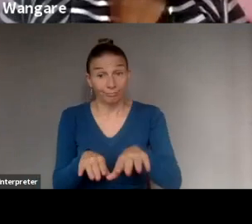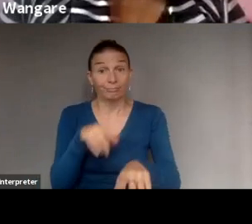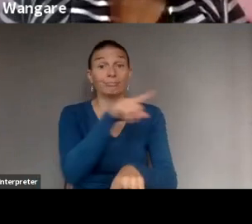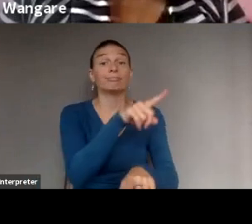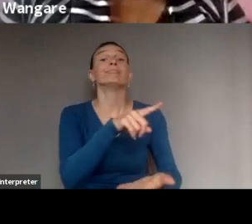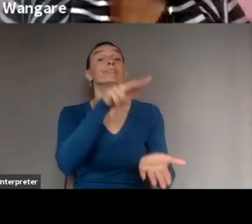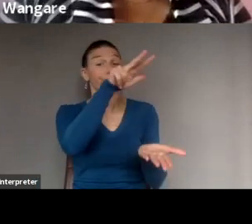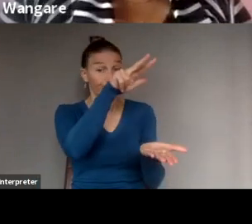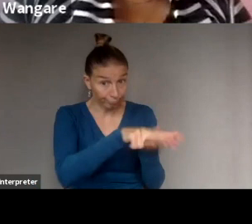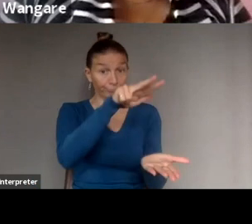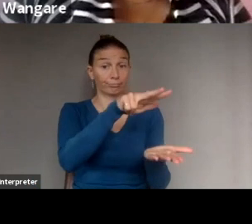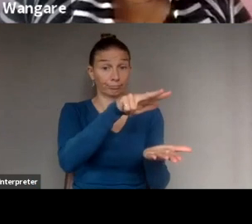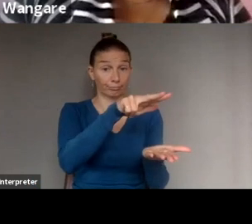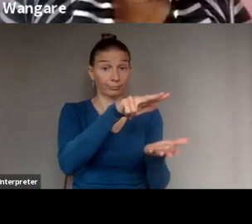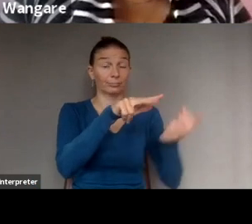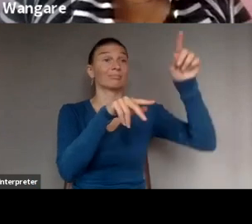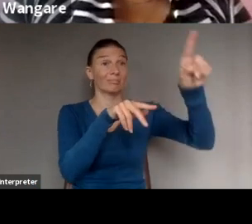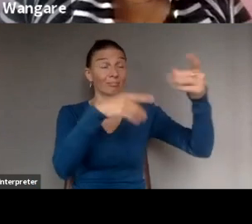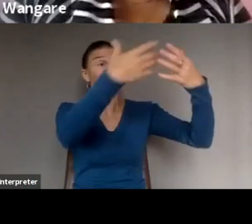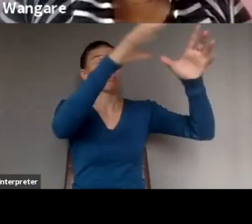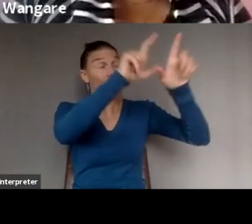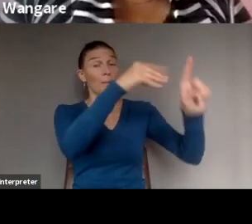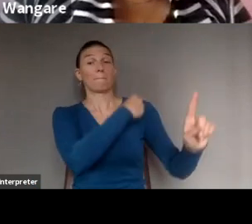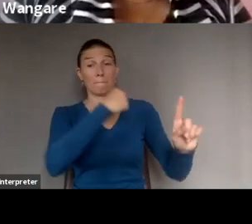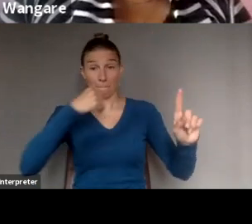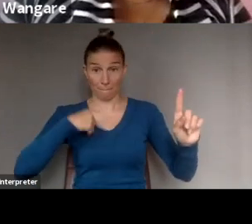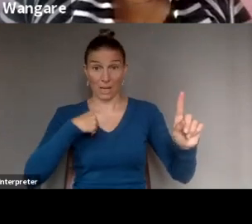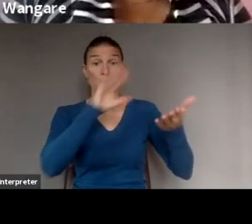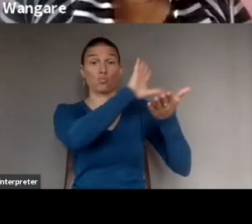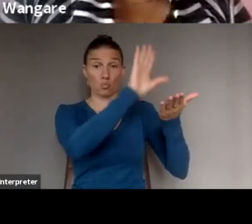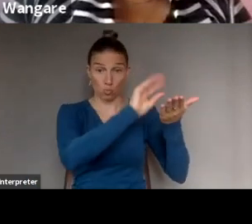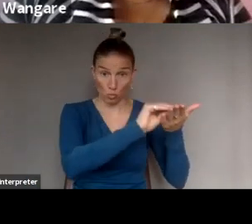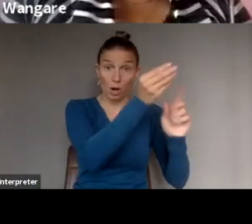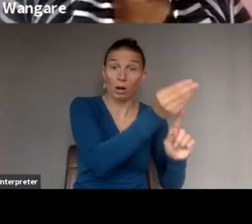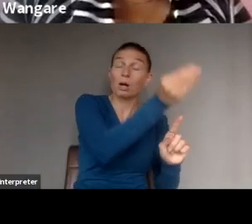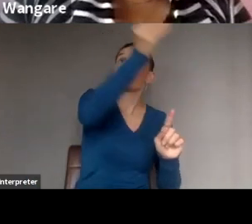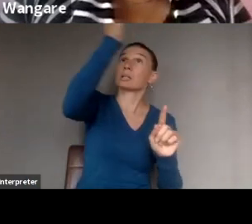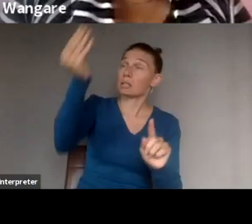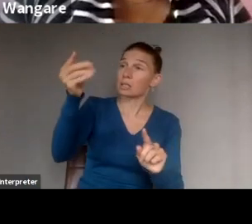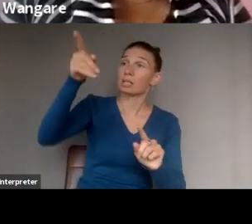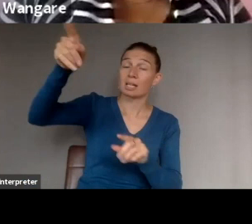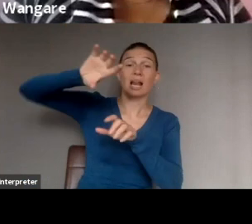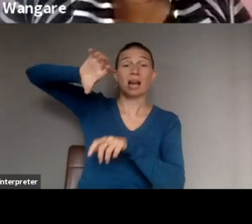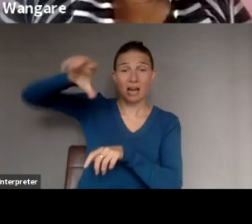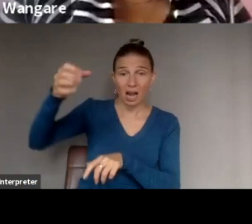will then submit the medical report to the National Council for Persons with Disabilities,